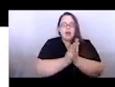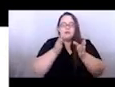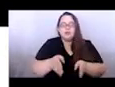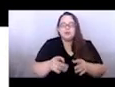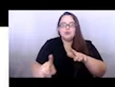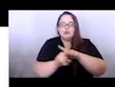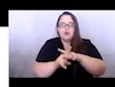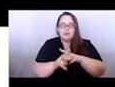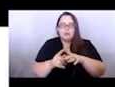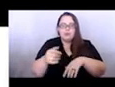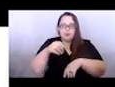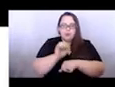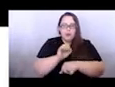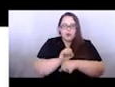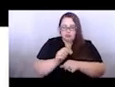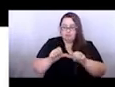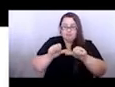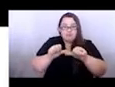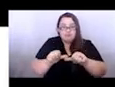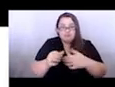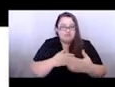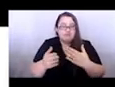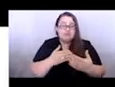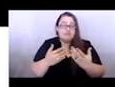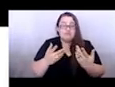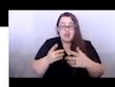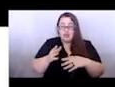and you're expecting them to reply or overcommitting to a task.